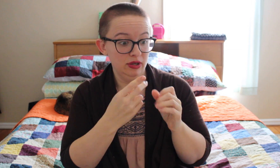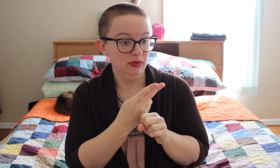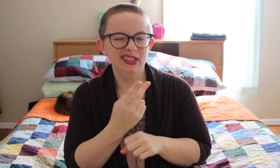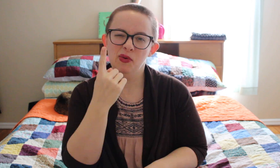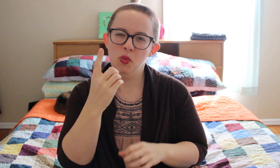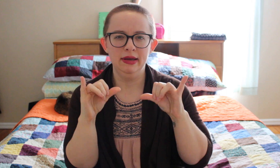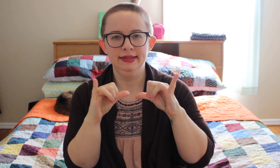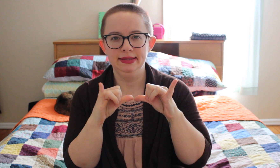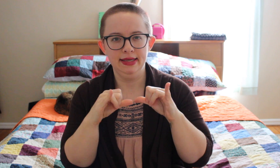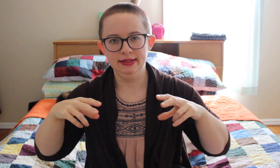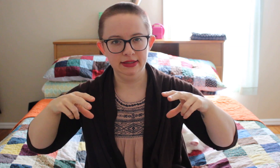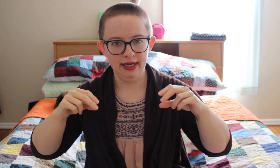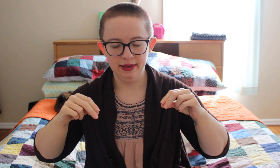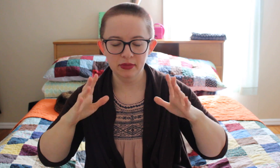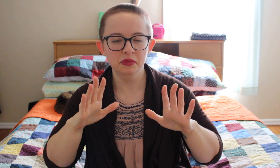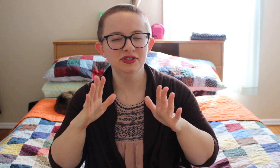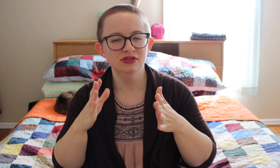If you start with a one size cloth diaper,